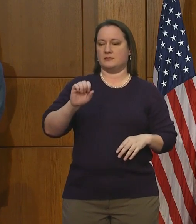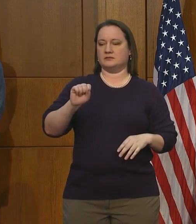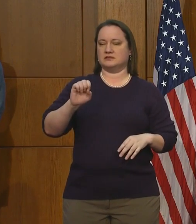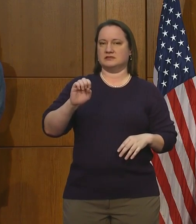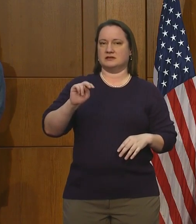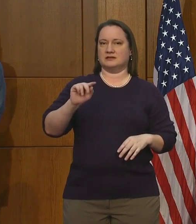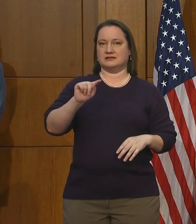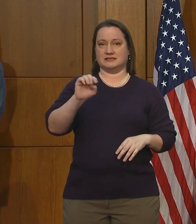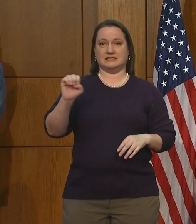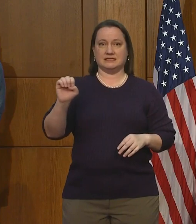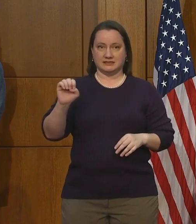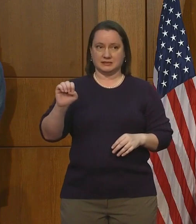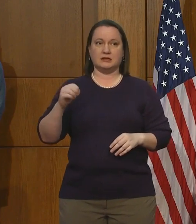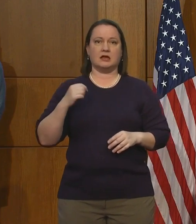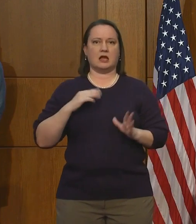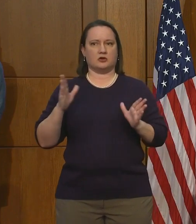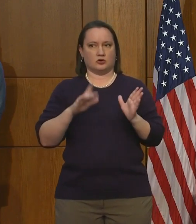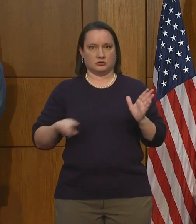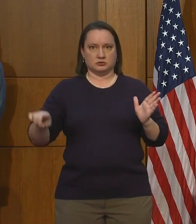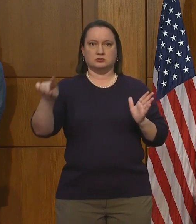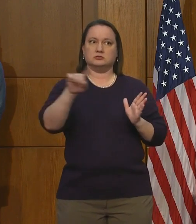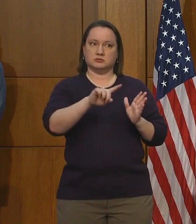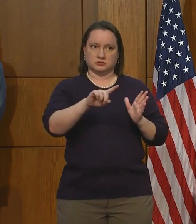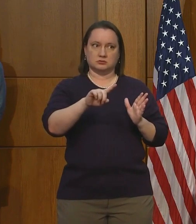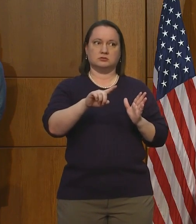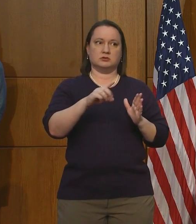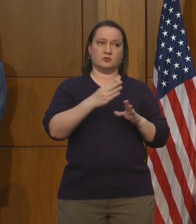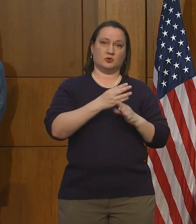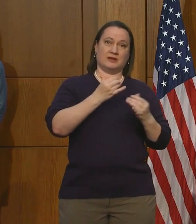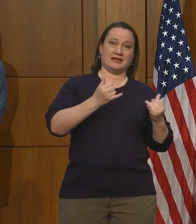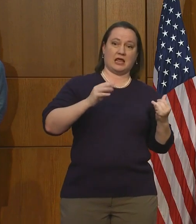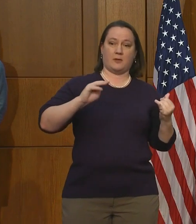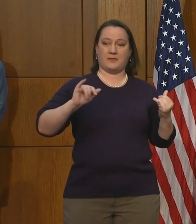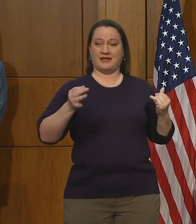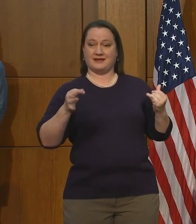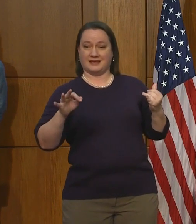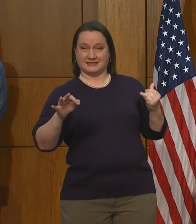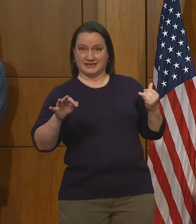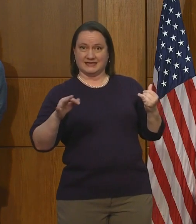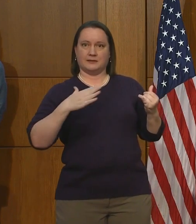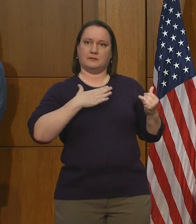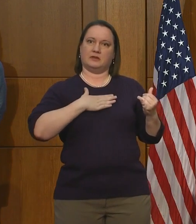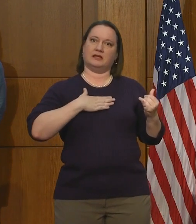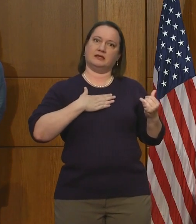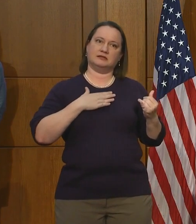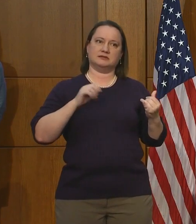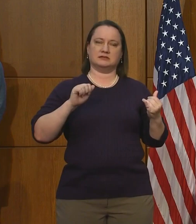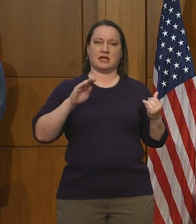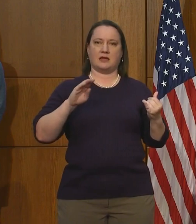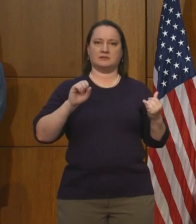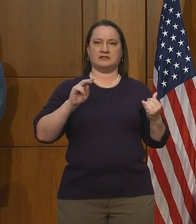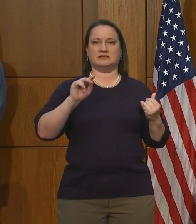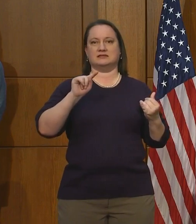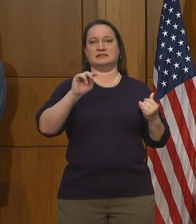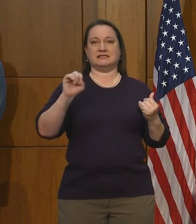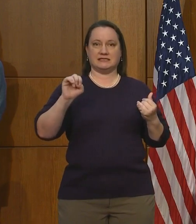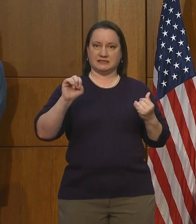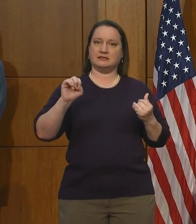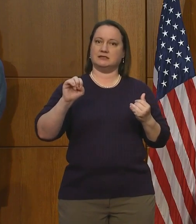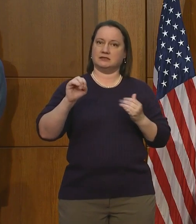MAIL AND- BY MAIL AND THEN- THERE OF BALLOTS AND I ENCOURAGE EVERYBODY BETWEEN NOW